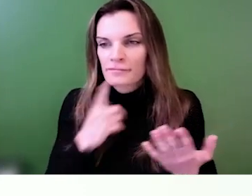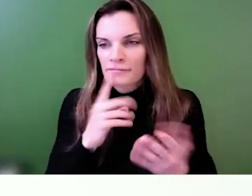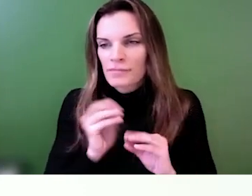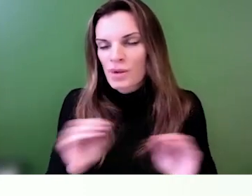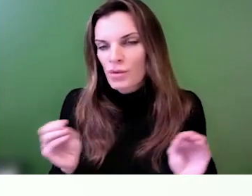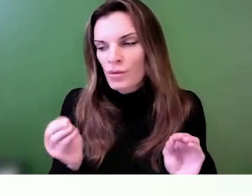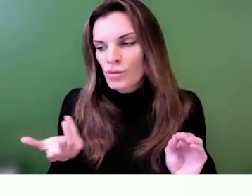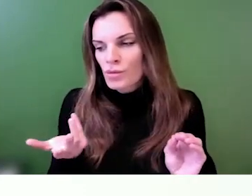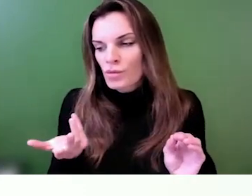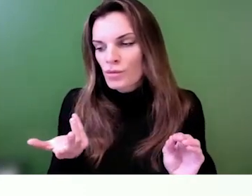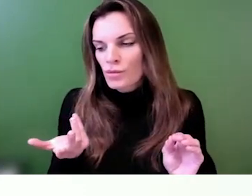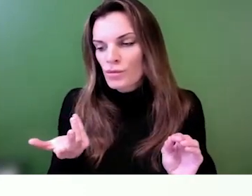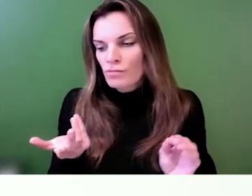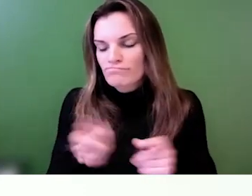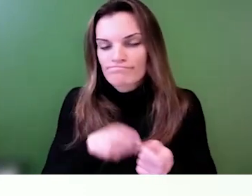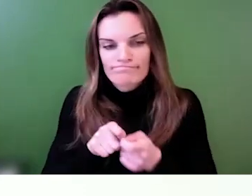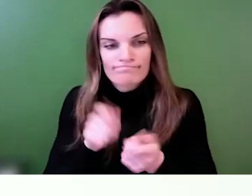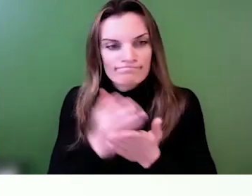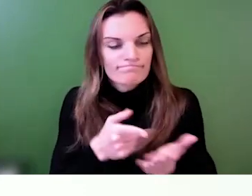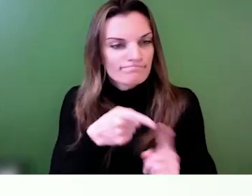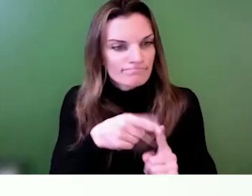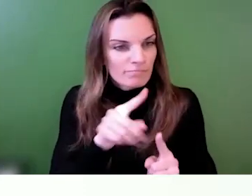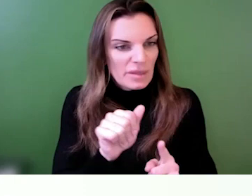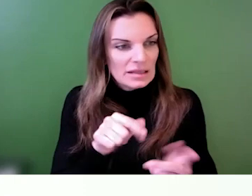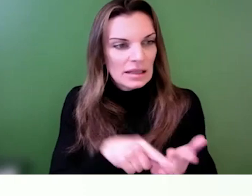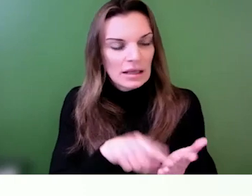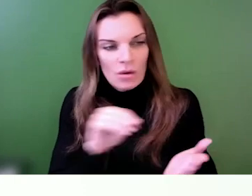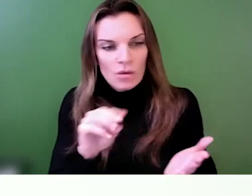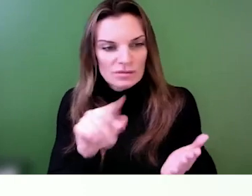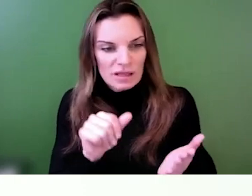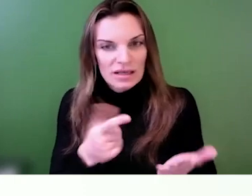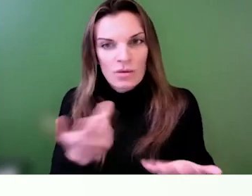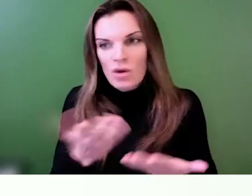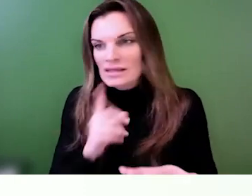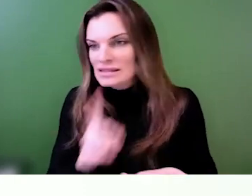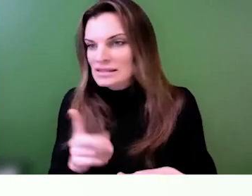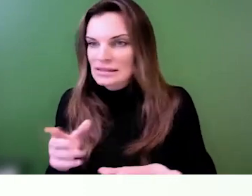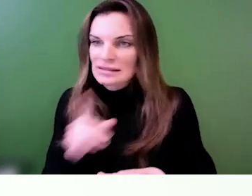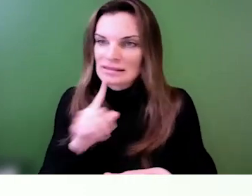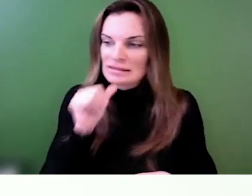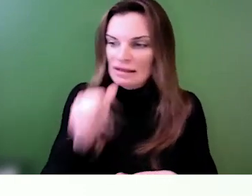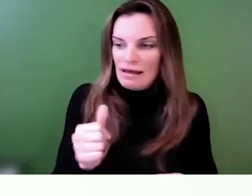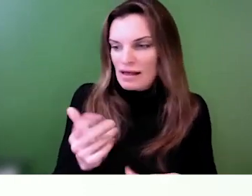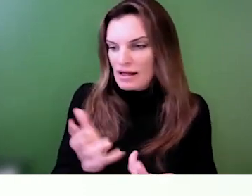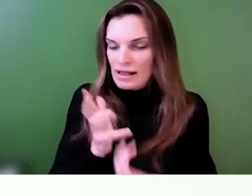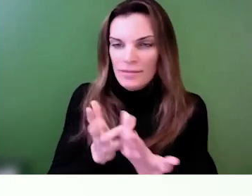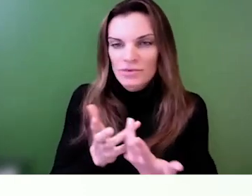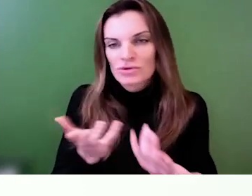like there is no list of what is a disability. There is no list of what is or is not an accommodation. So you can ask